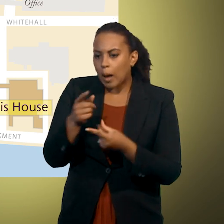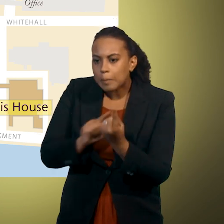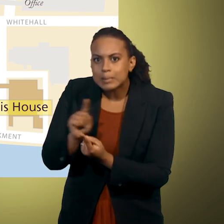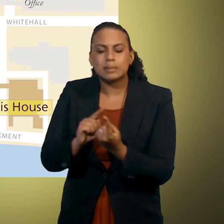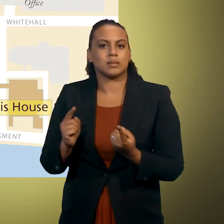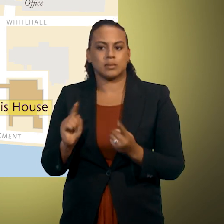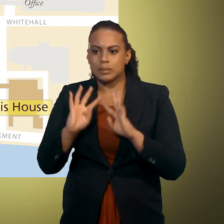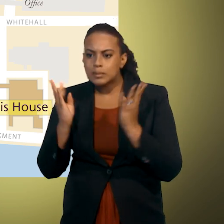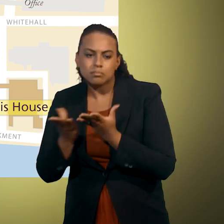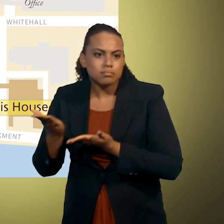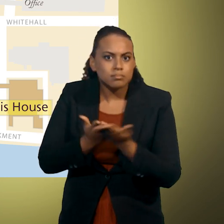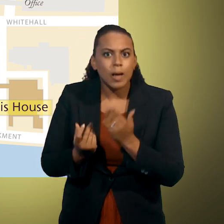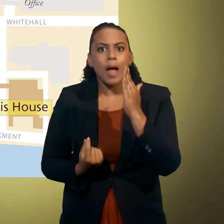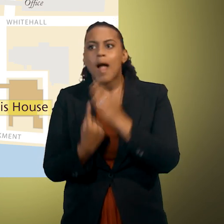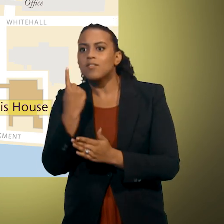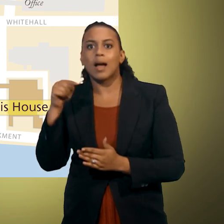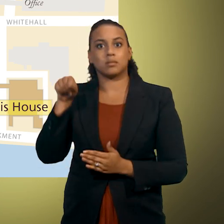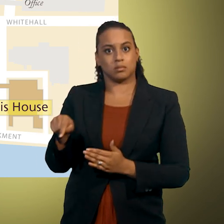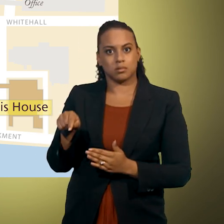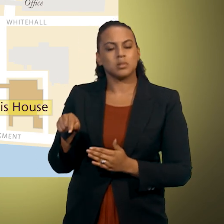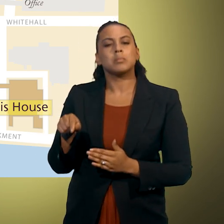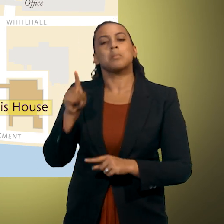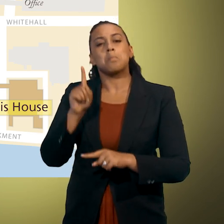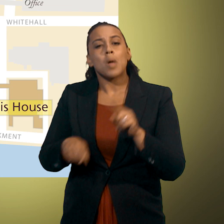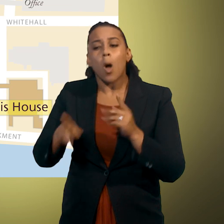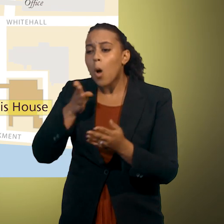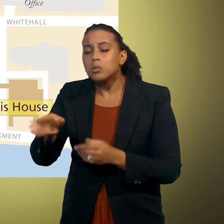However, most people will need to come to the Main Visitors' Entrance for the Palace